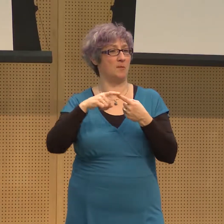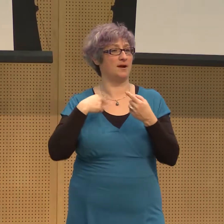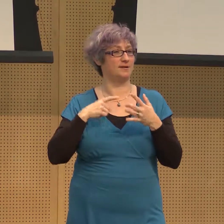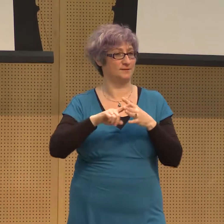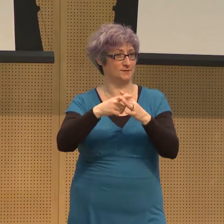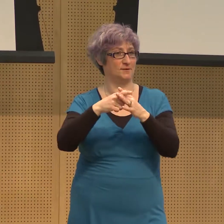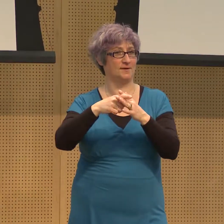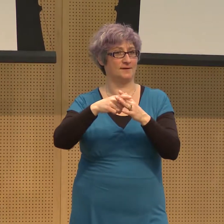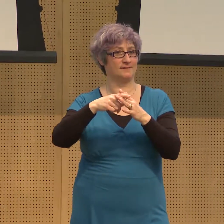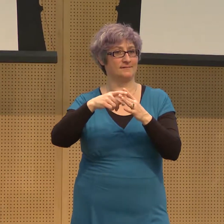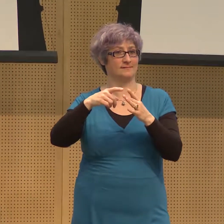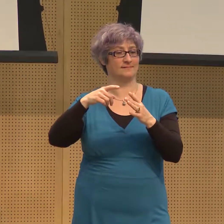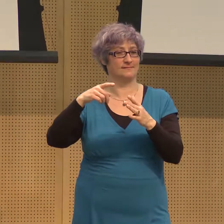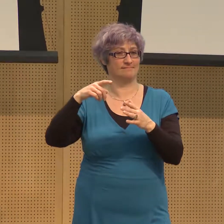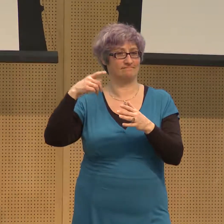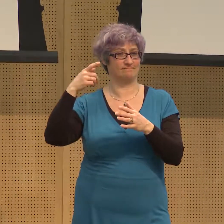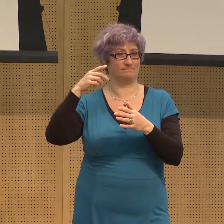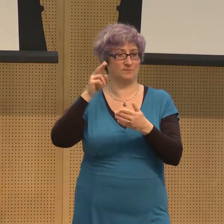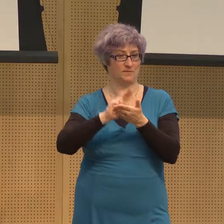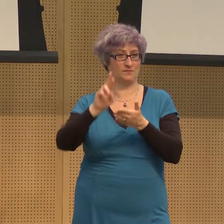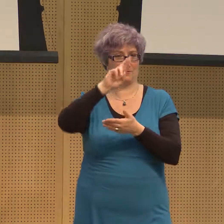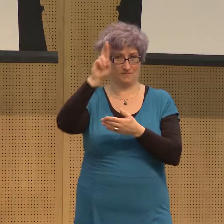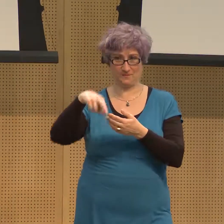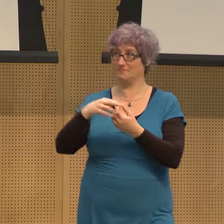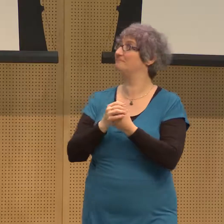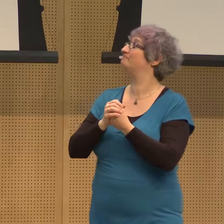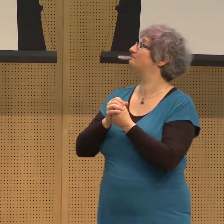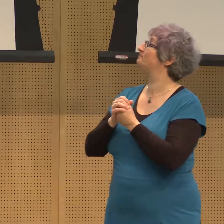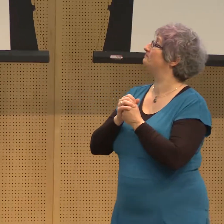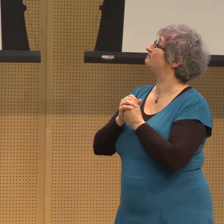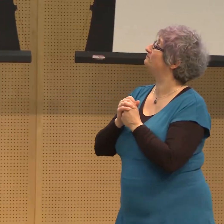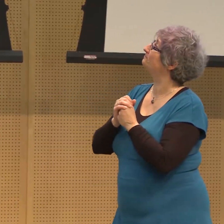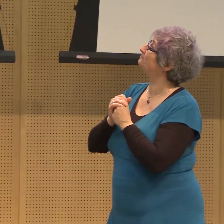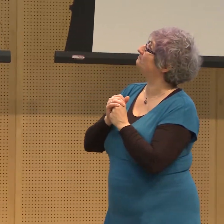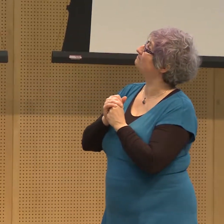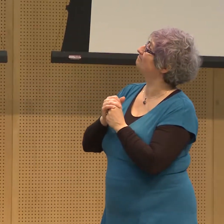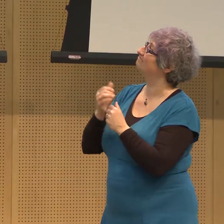So, these are some of my lab mates when I had first started at the U of R.